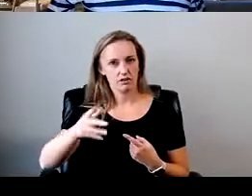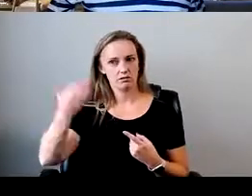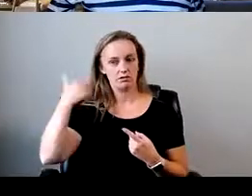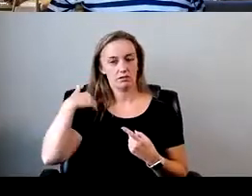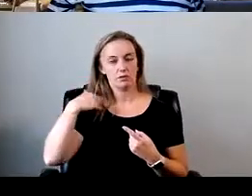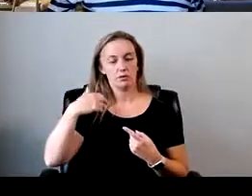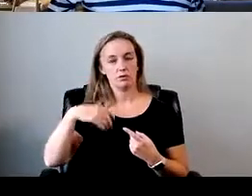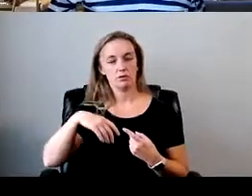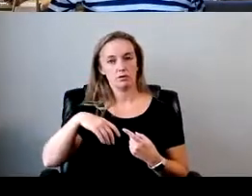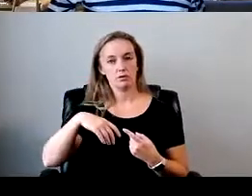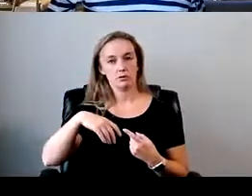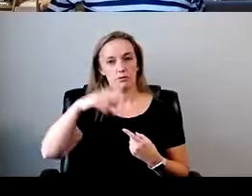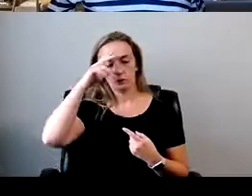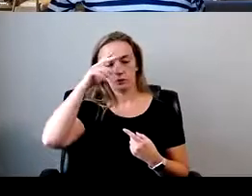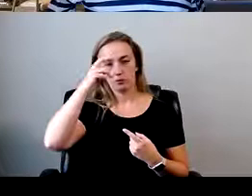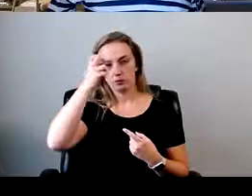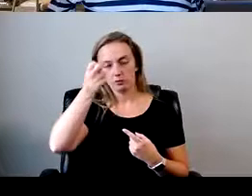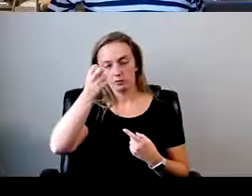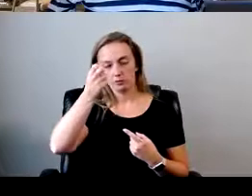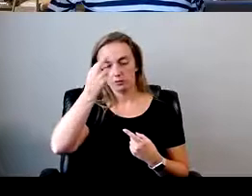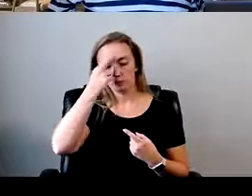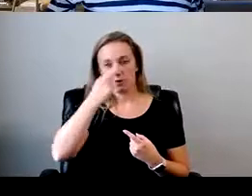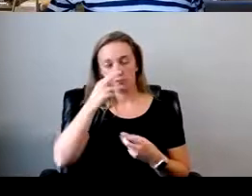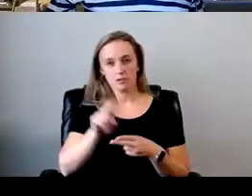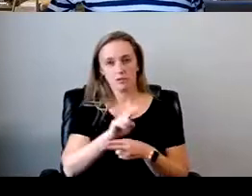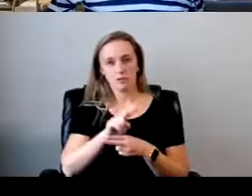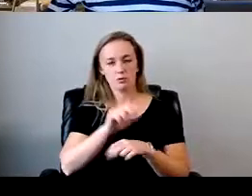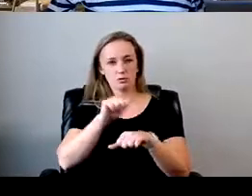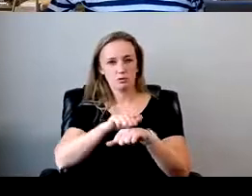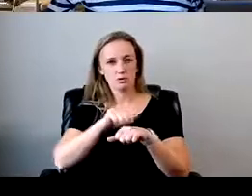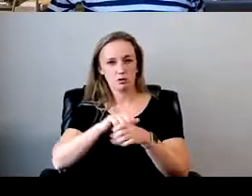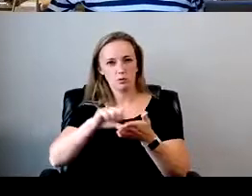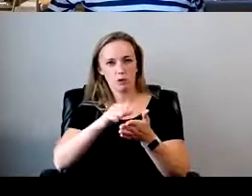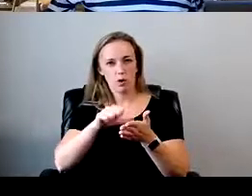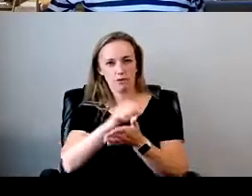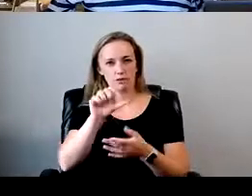stone carvings and additional Serif's were added to help distinguish letters. So people tend to think Serifs have